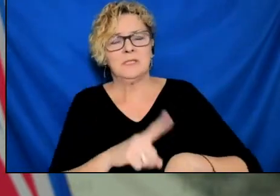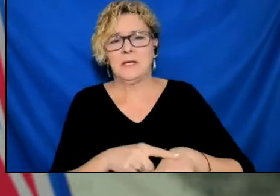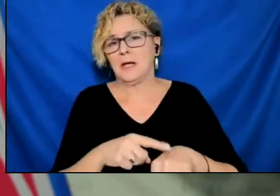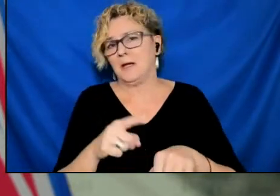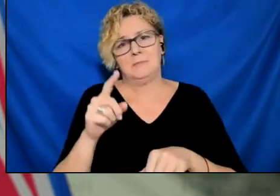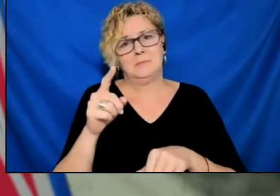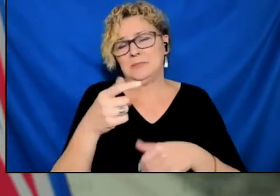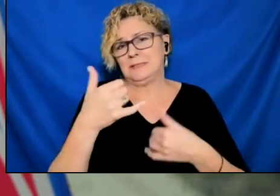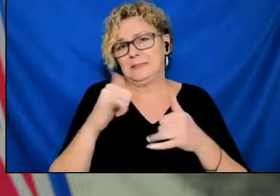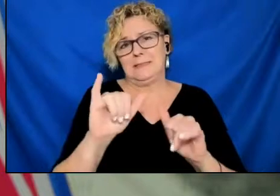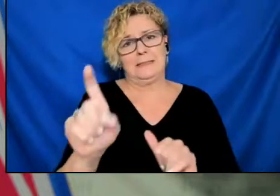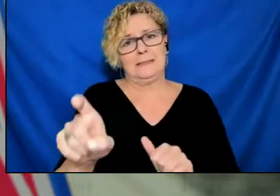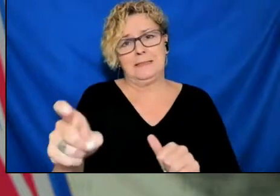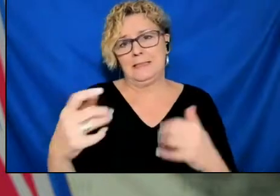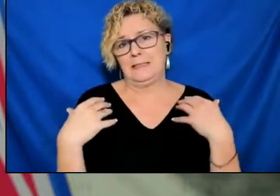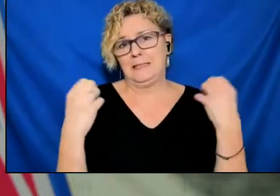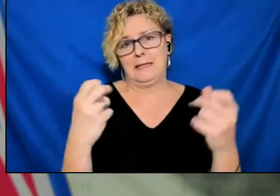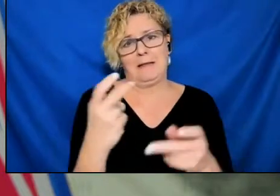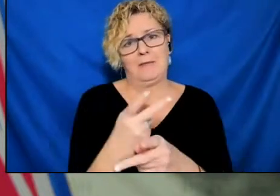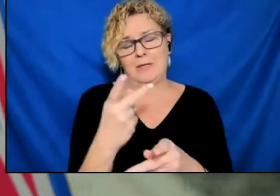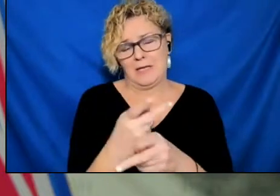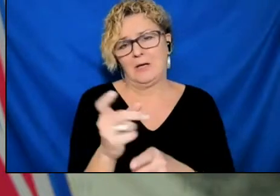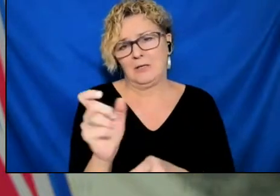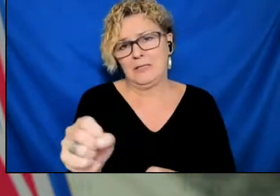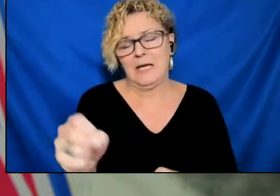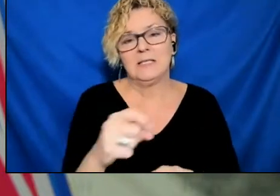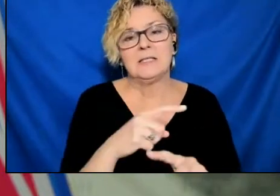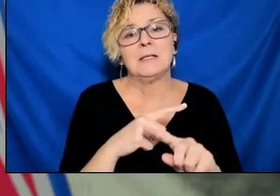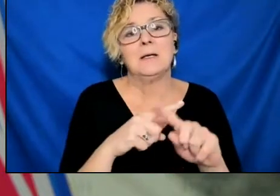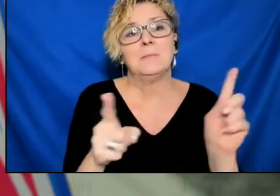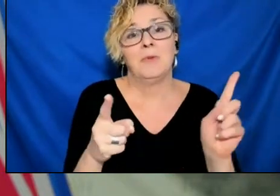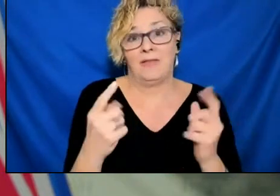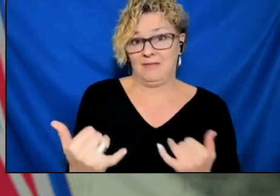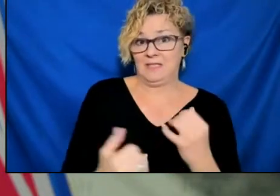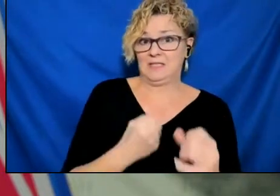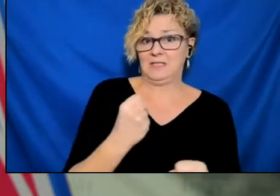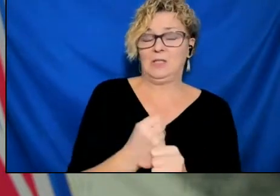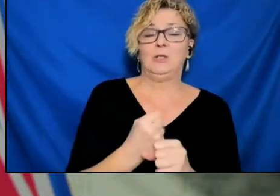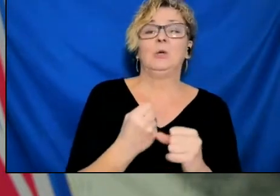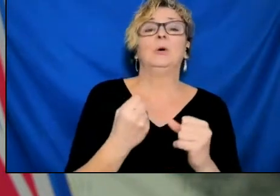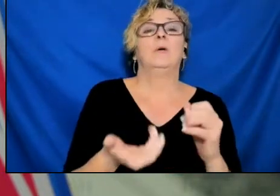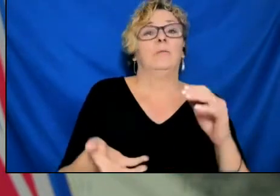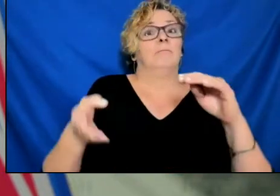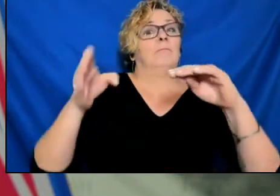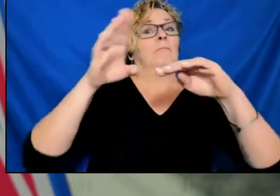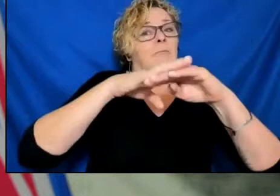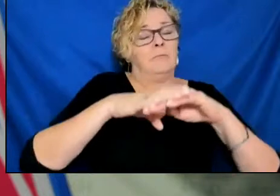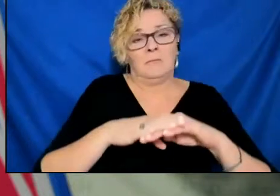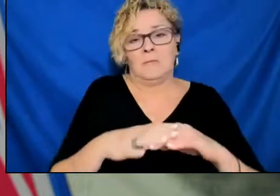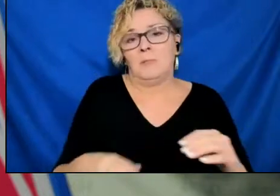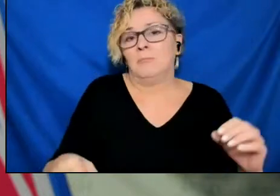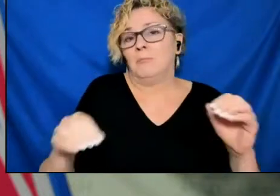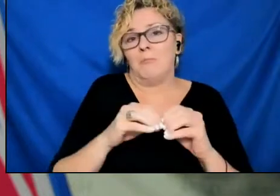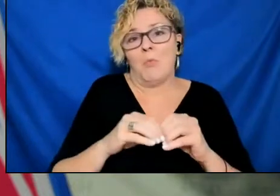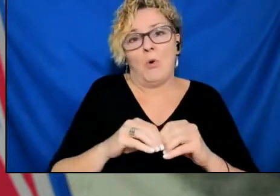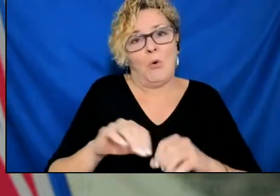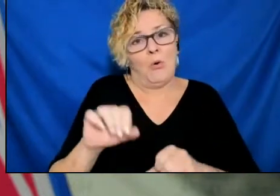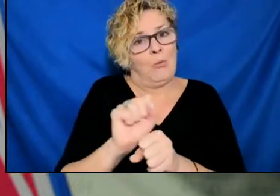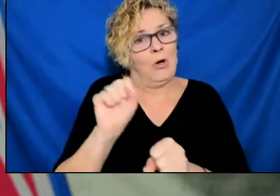Christmas weekend was for many of them expected to be a time of